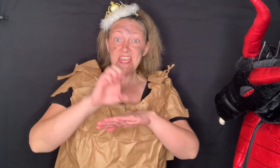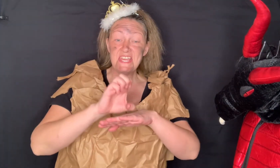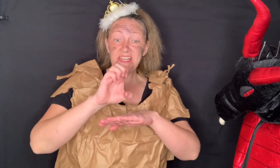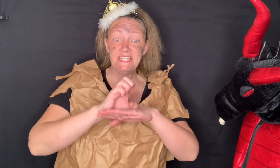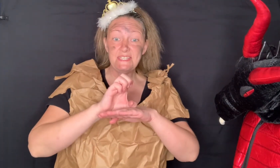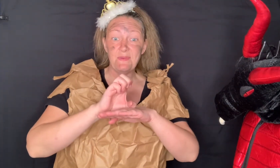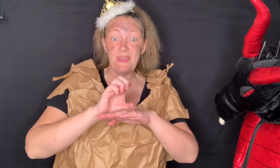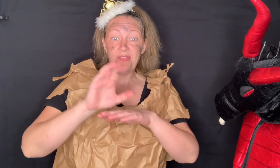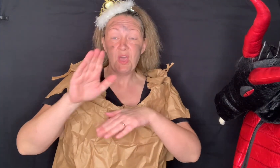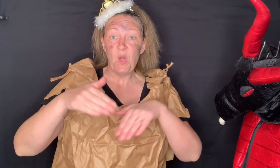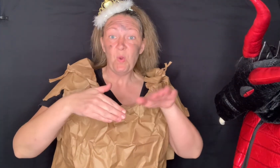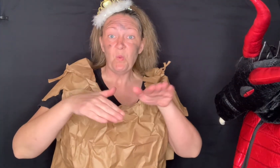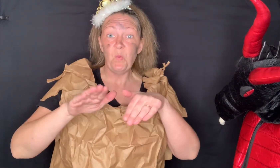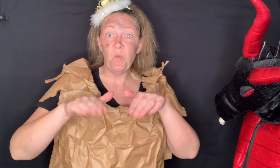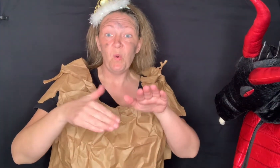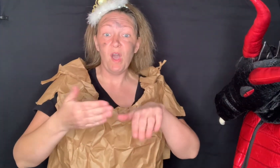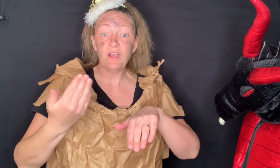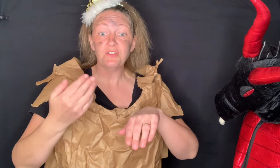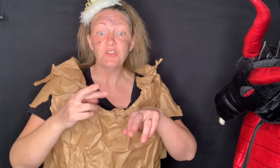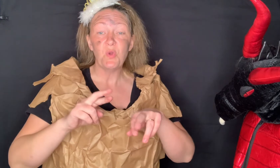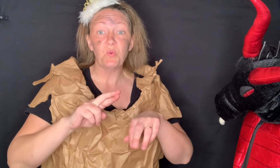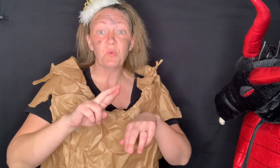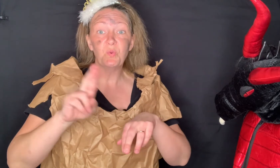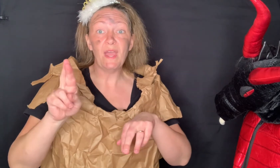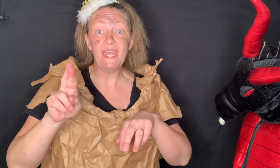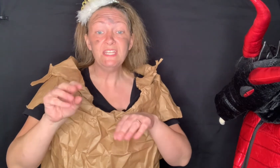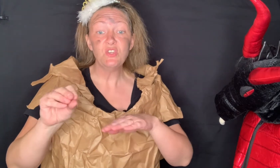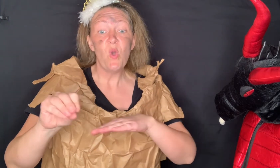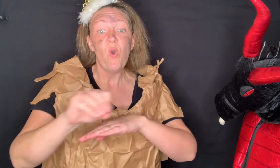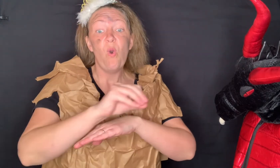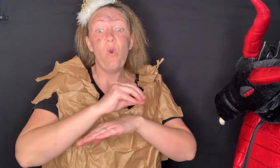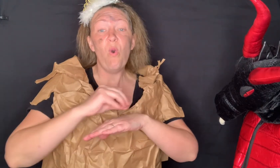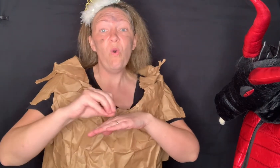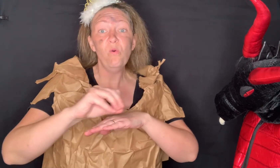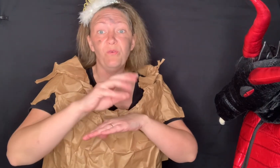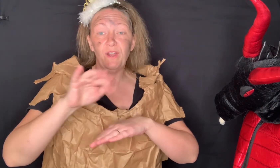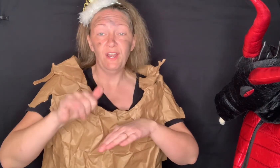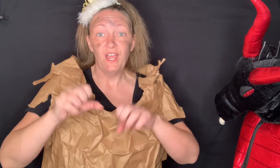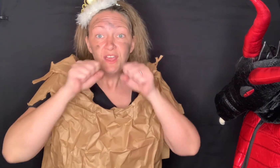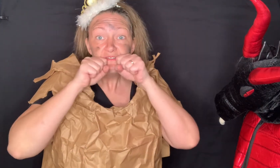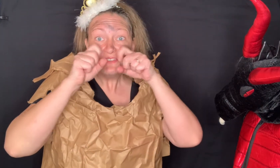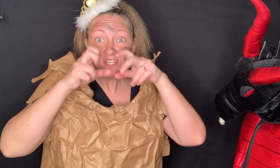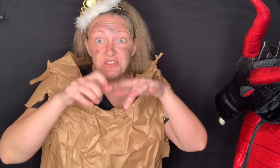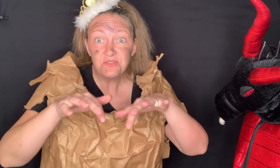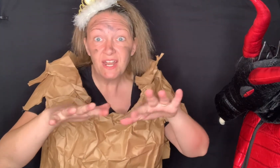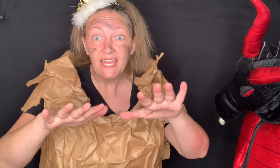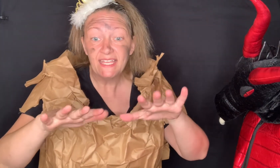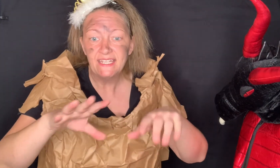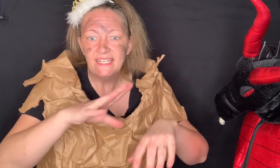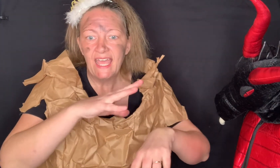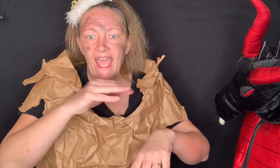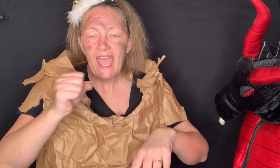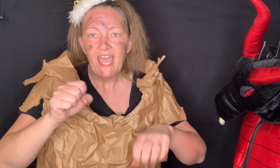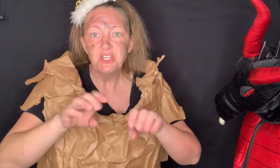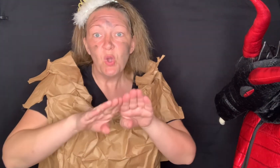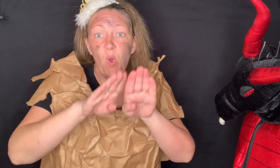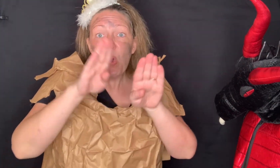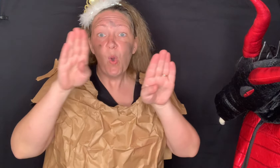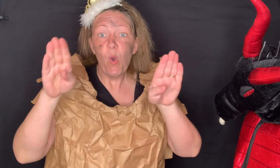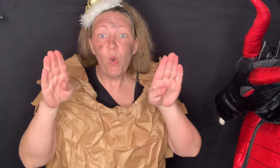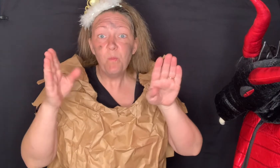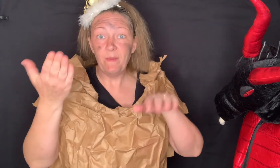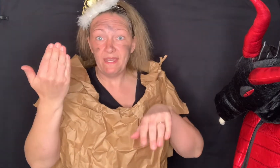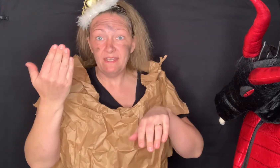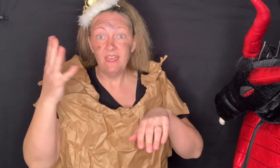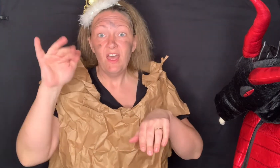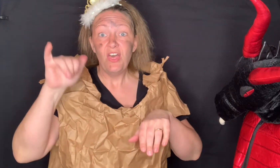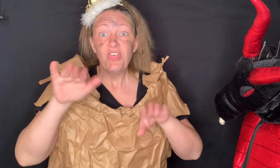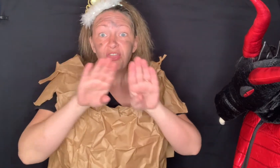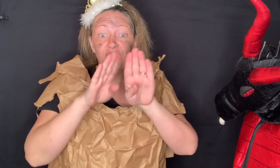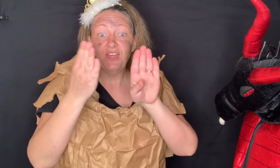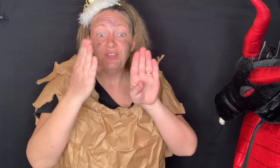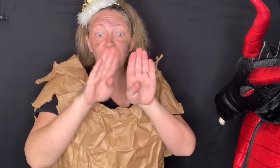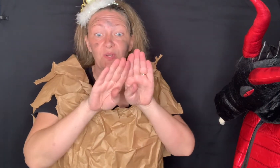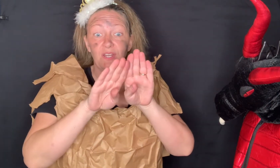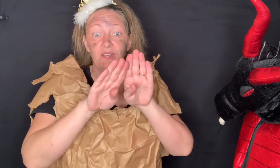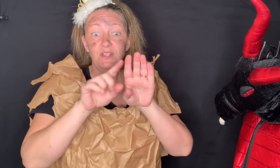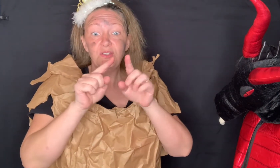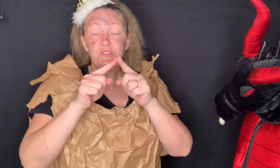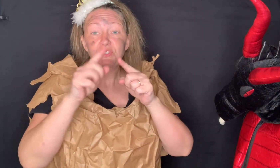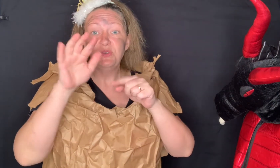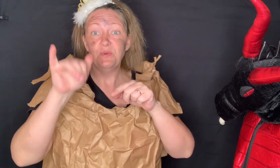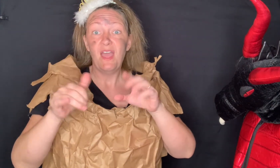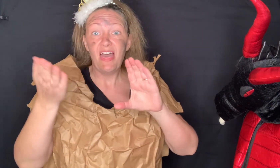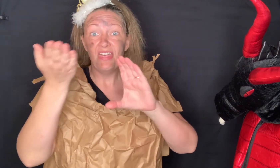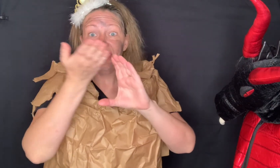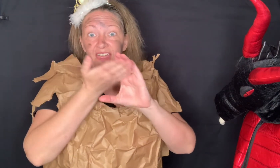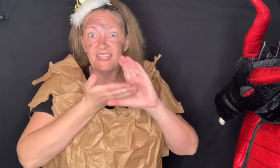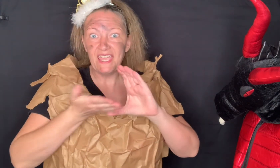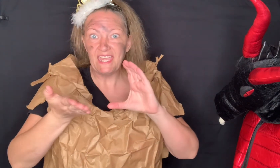Elizabeth walked right over the dragon and opened the door to the cave.